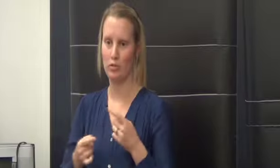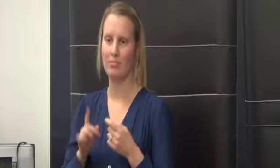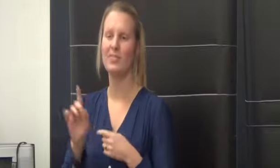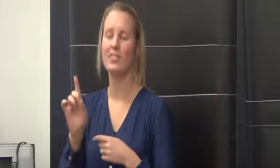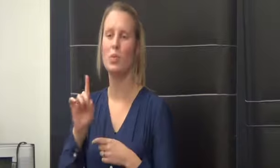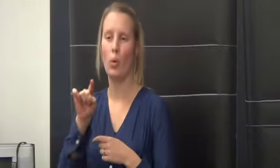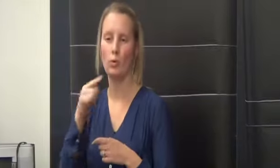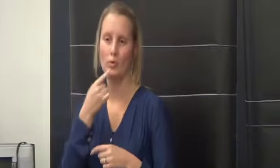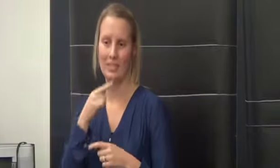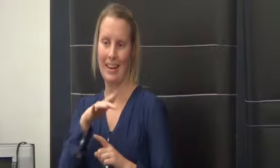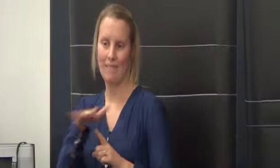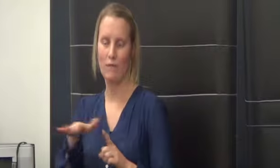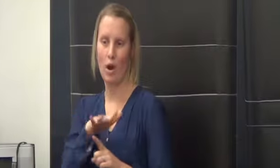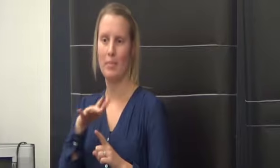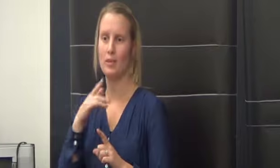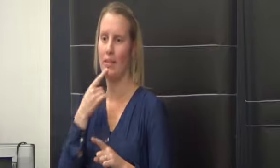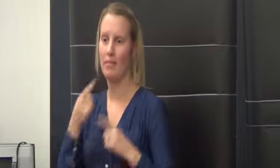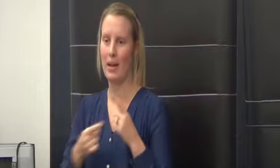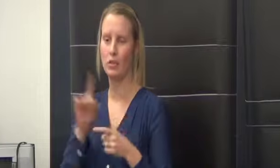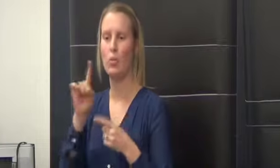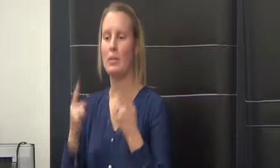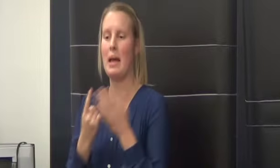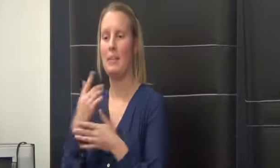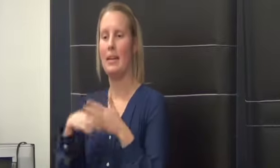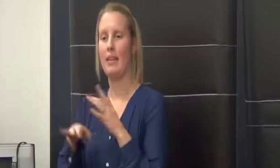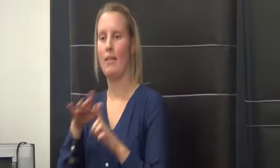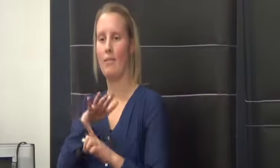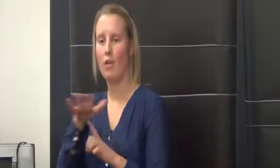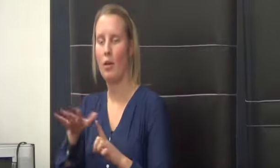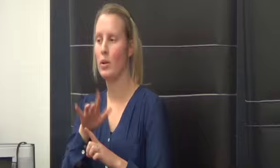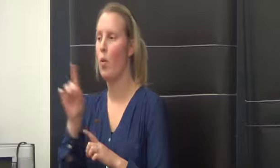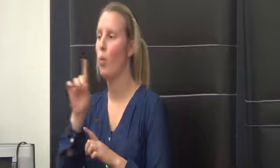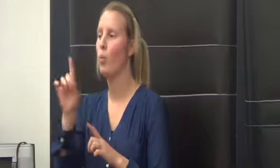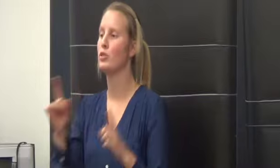What's happening in the environment, what's changing in the environment.